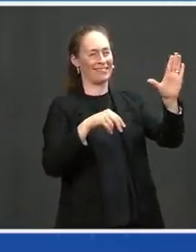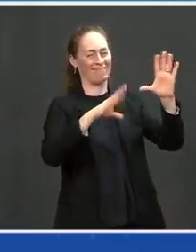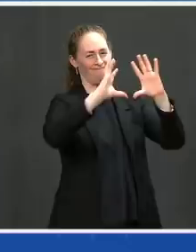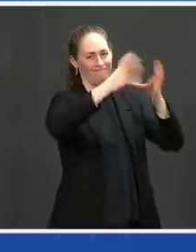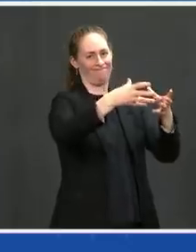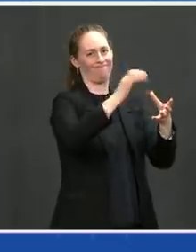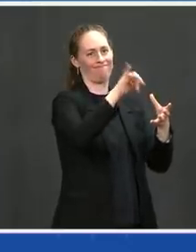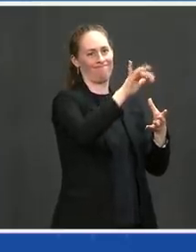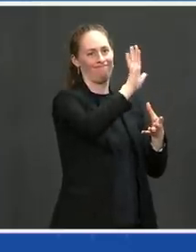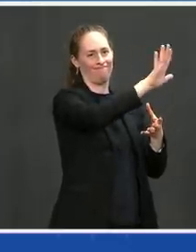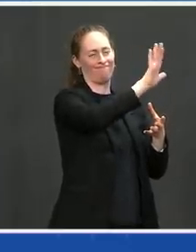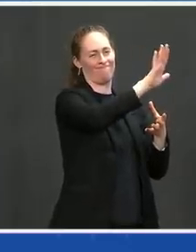because they support what I did.